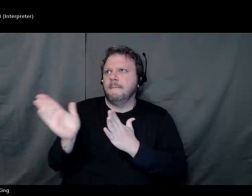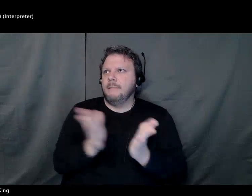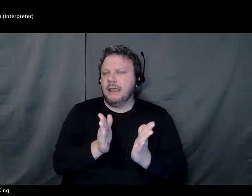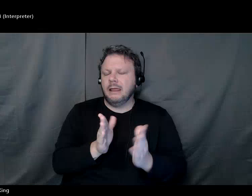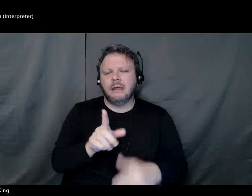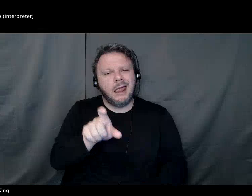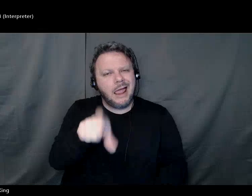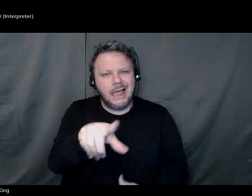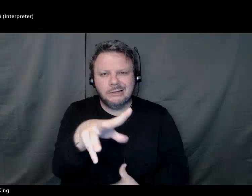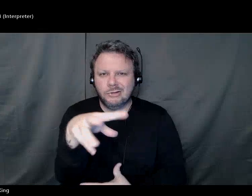It's got to include.